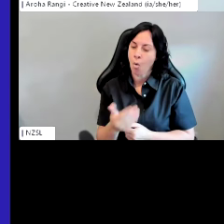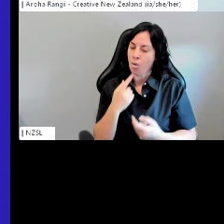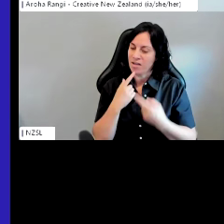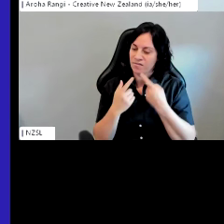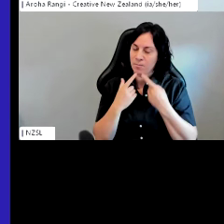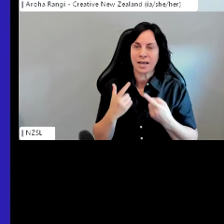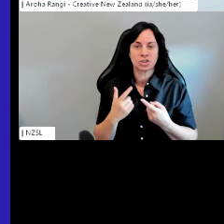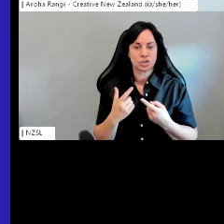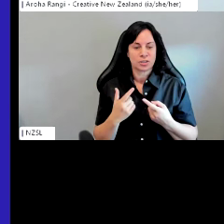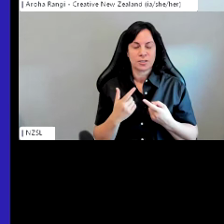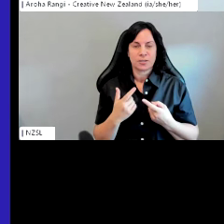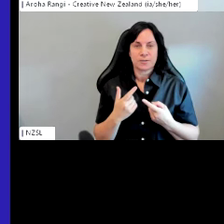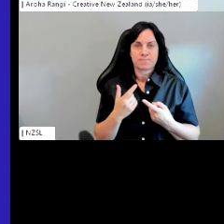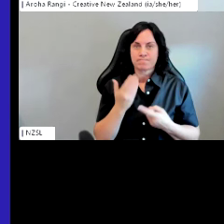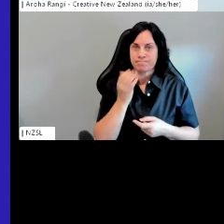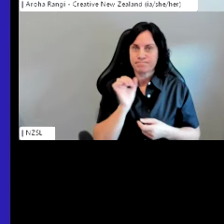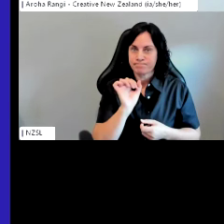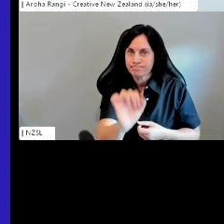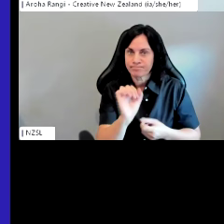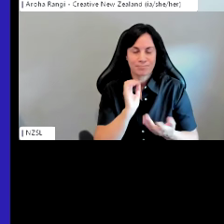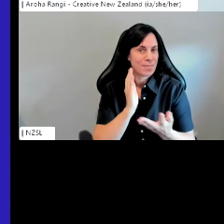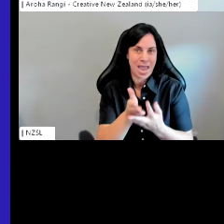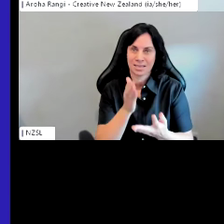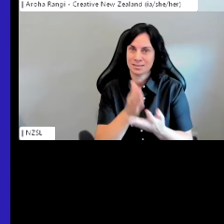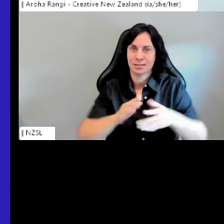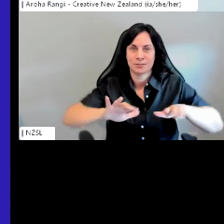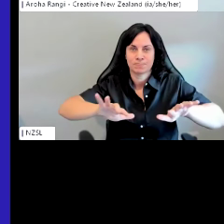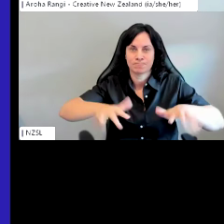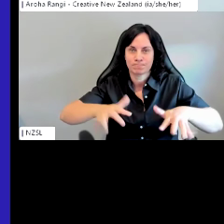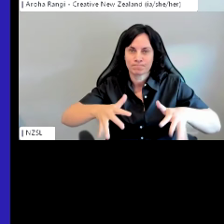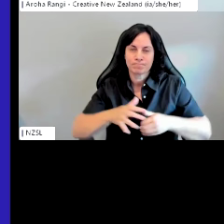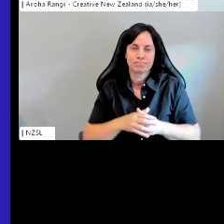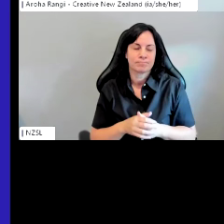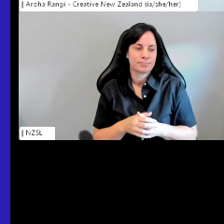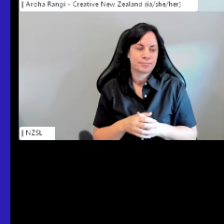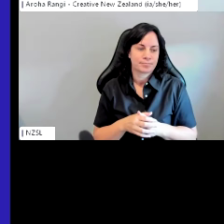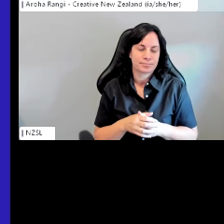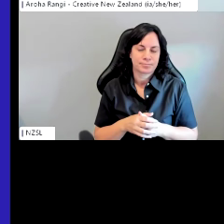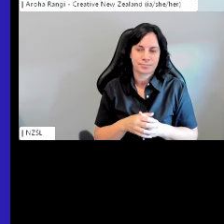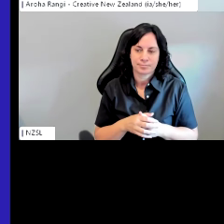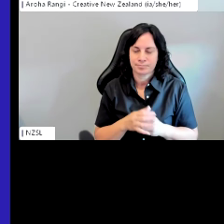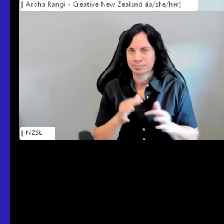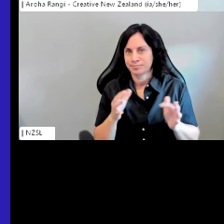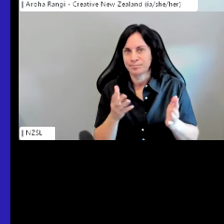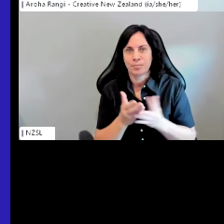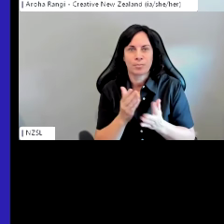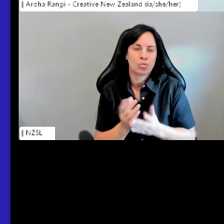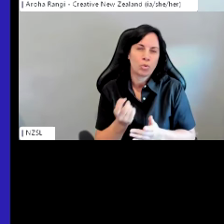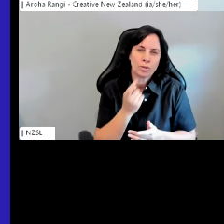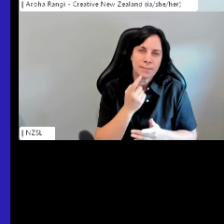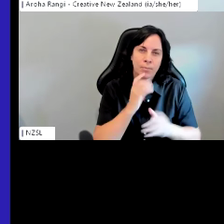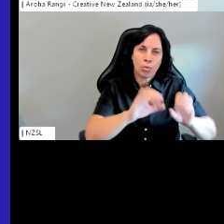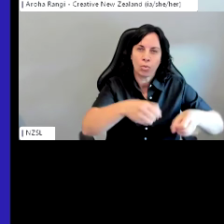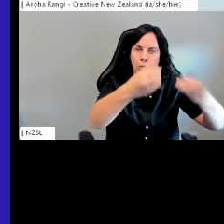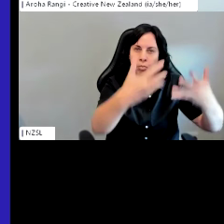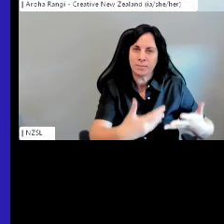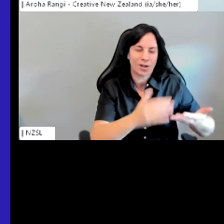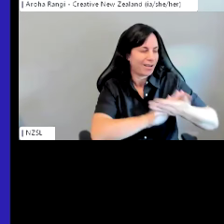to find readily available on a relatively high simple to access web page that the large language